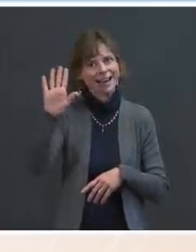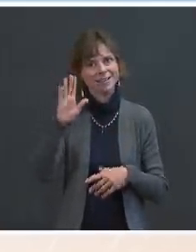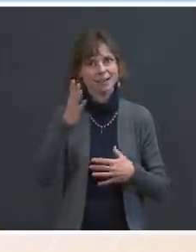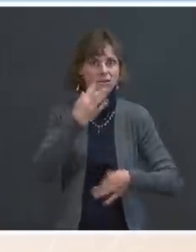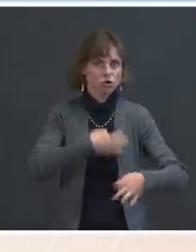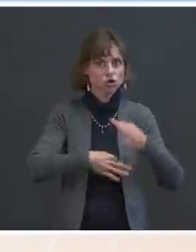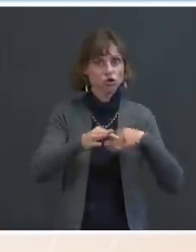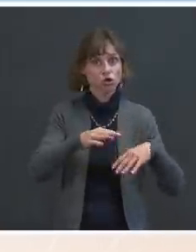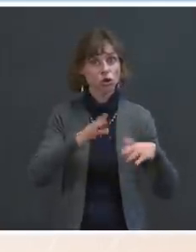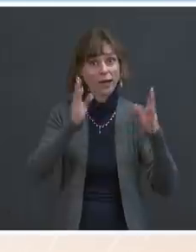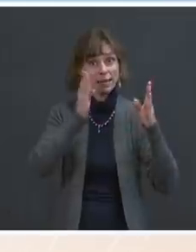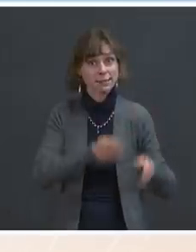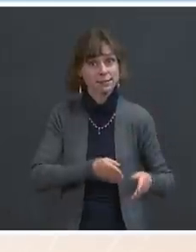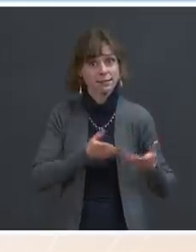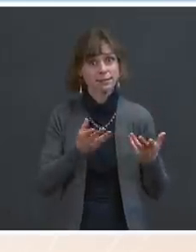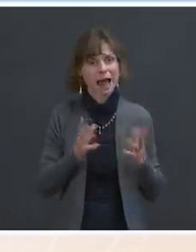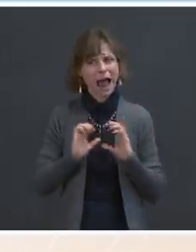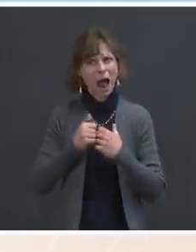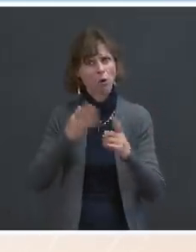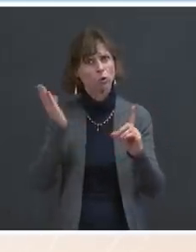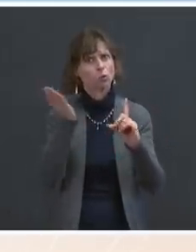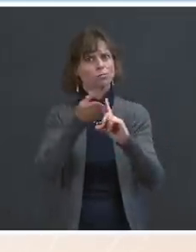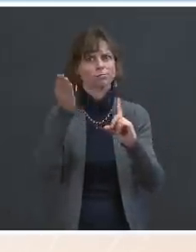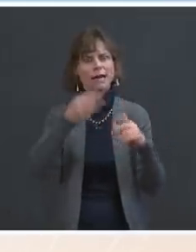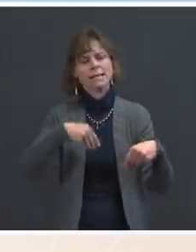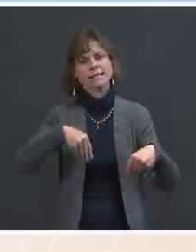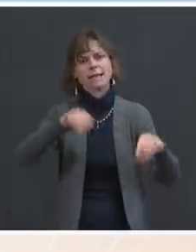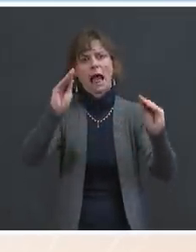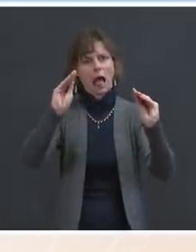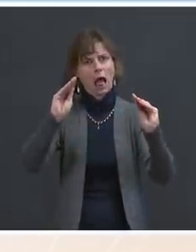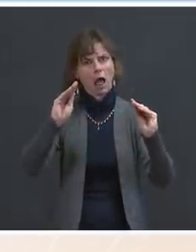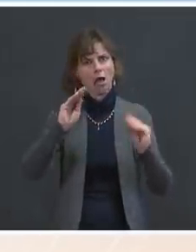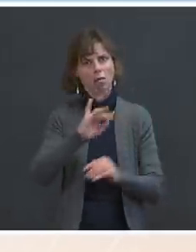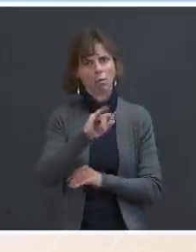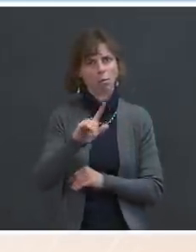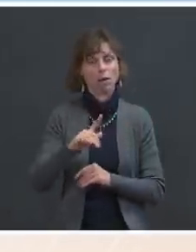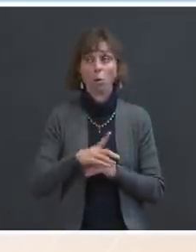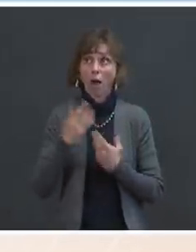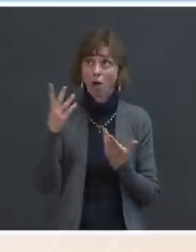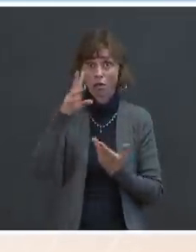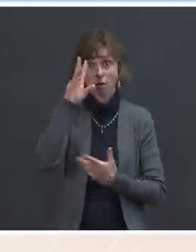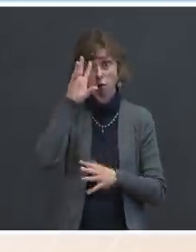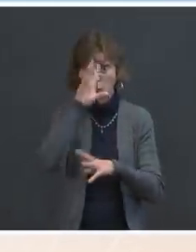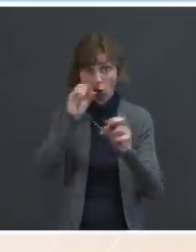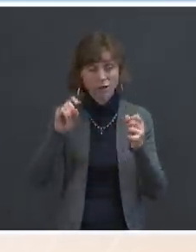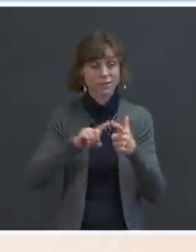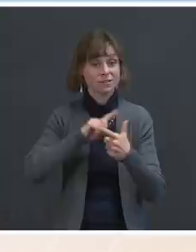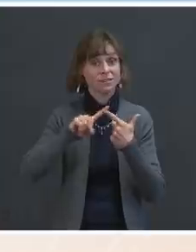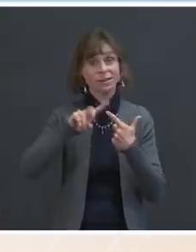to the American people? How do you sell this bill? Ms. Psaki: Sure. Well, the President, the Vice President, the First Lady, the Second Gentleman,